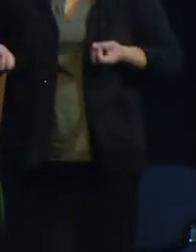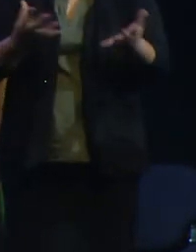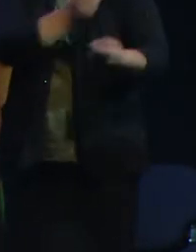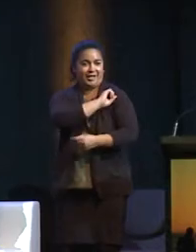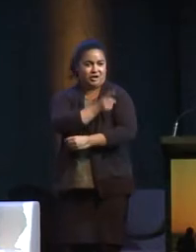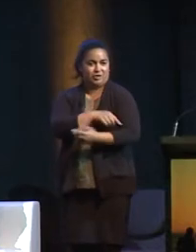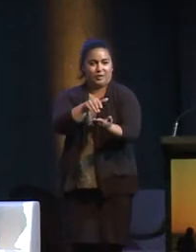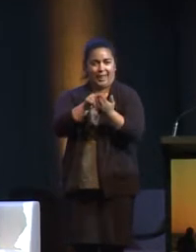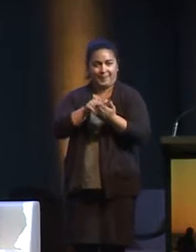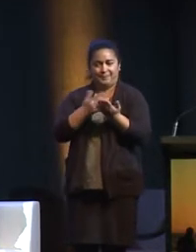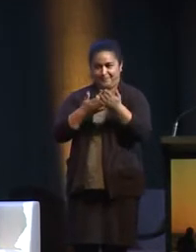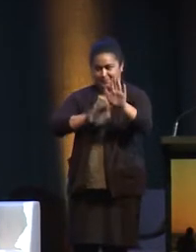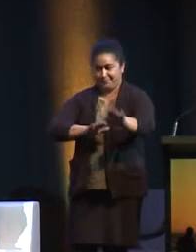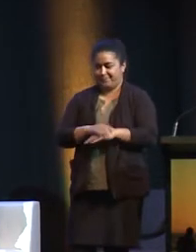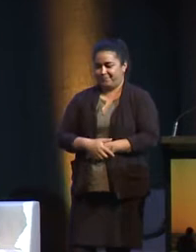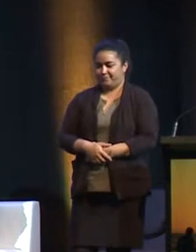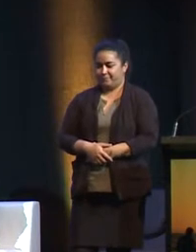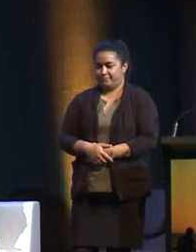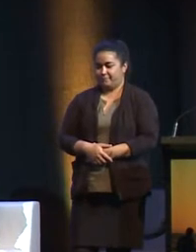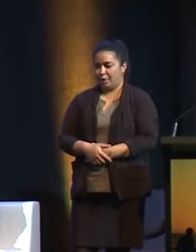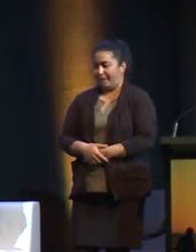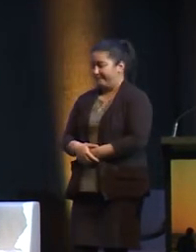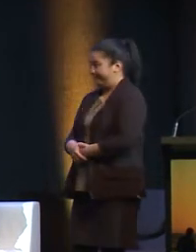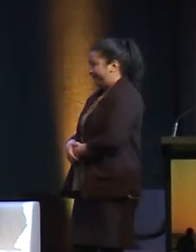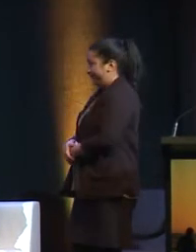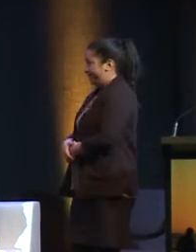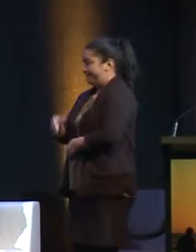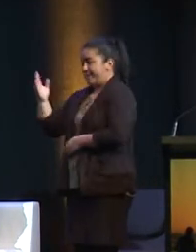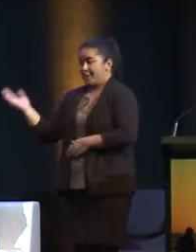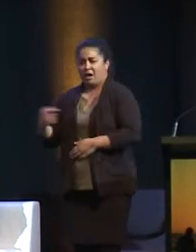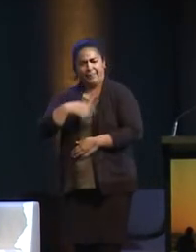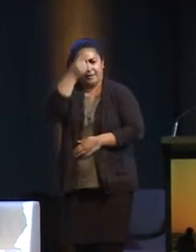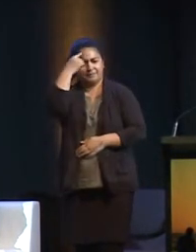Grant: Thank you. I think if you look at it and go we've got a plan on how we're going